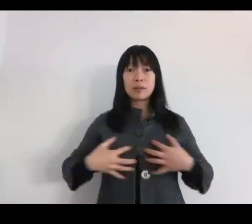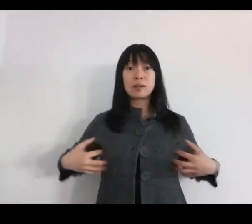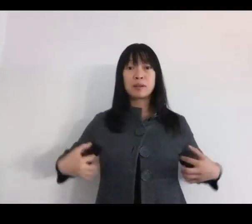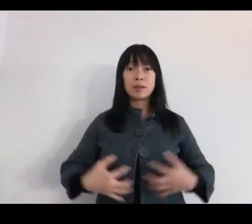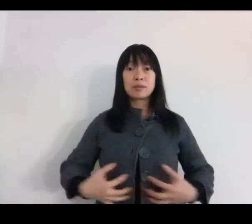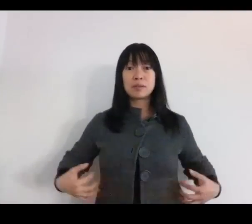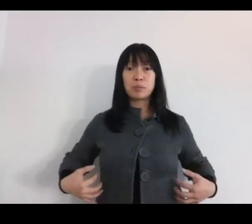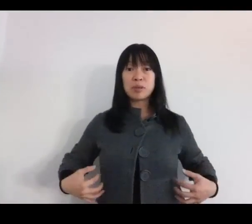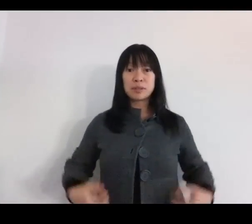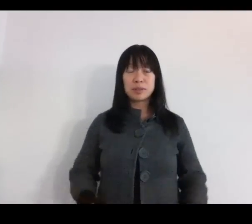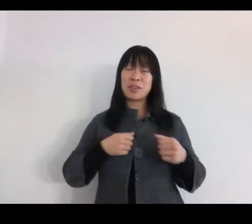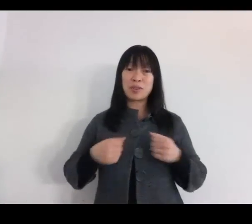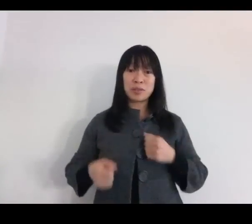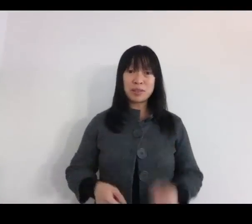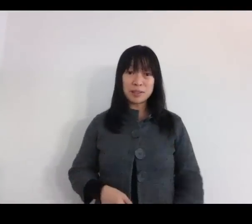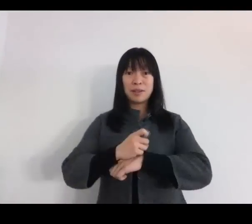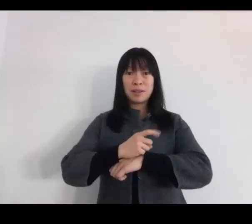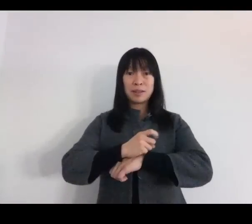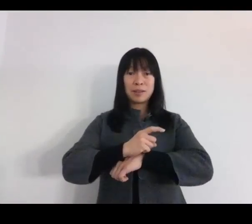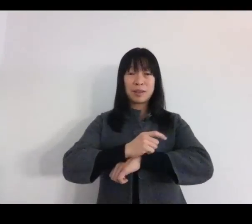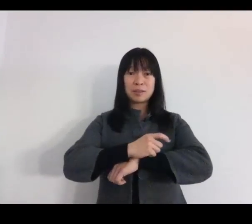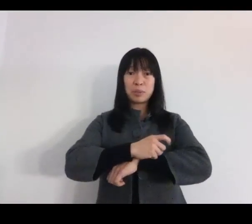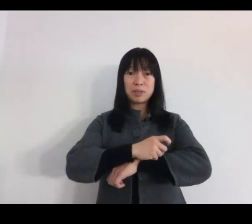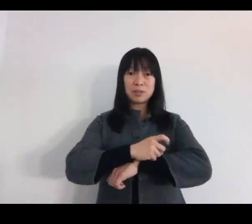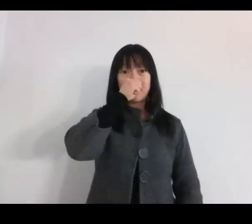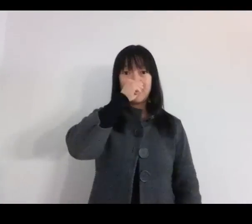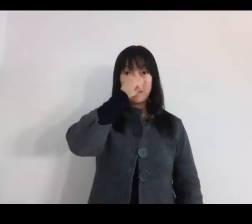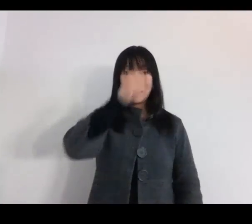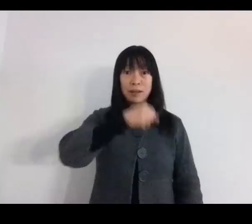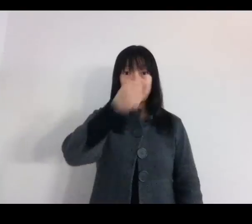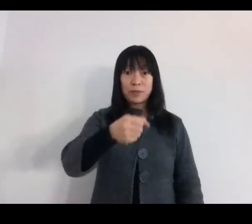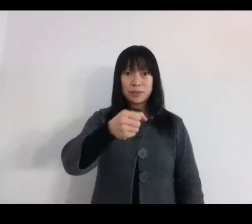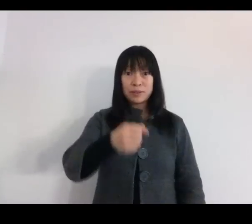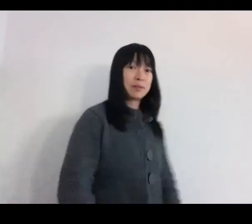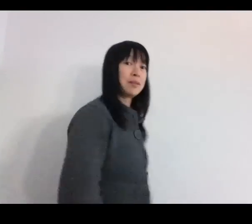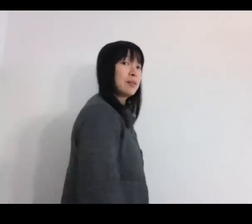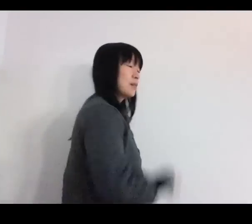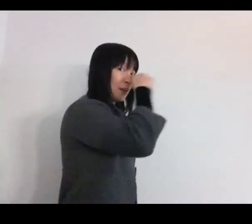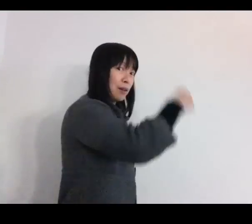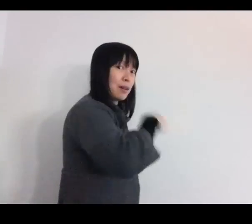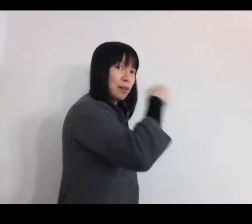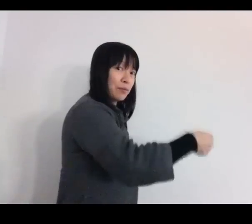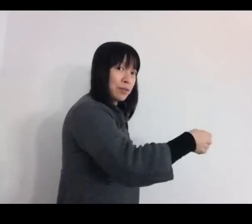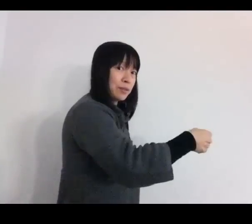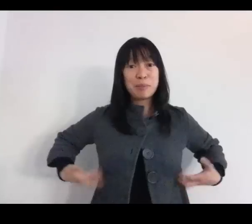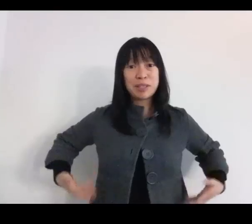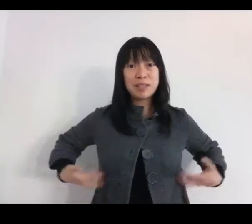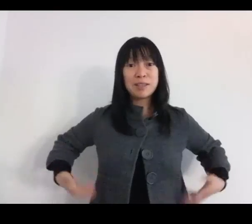ZEBRA GORILLA CATERPILLAR ELEPHANT MONKEY